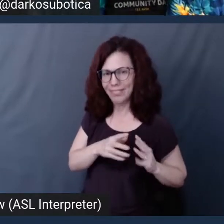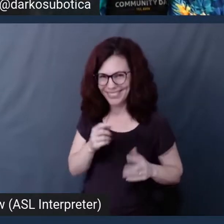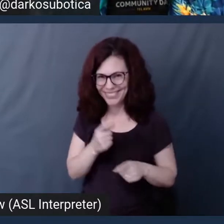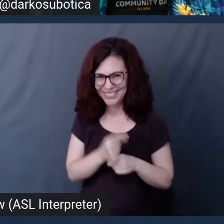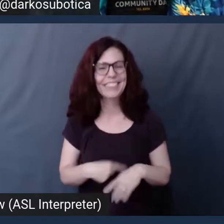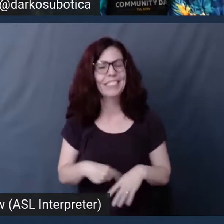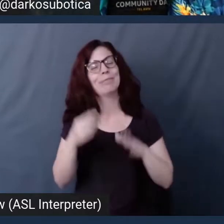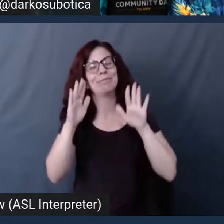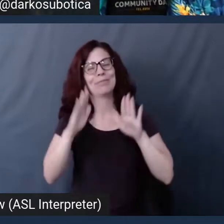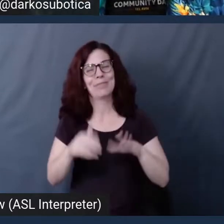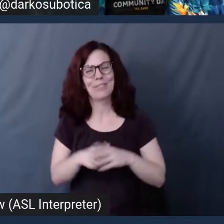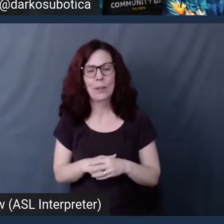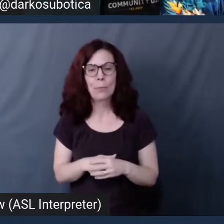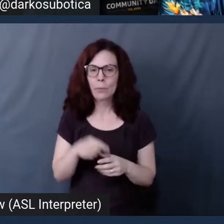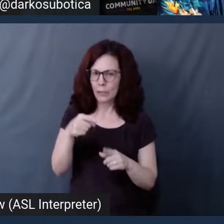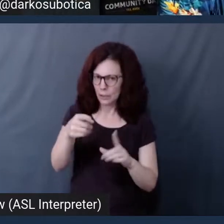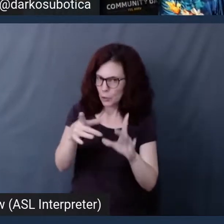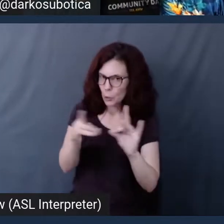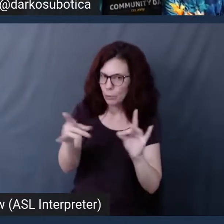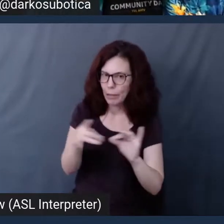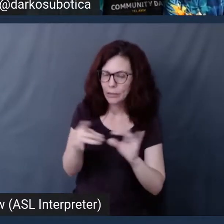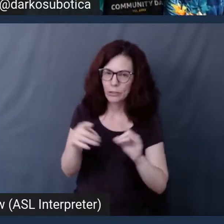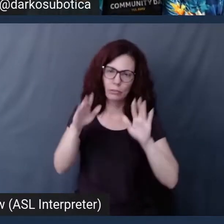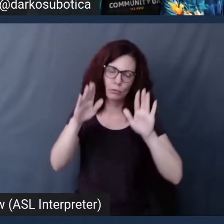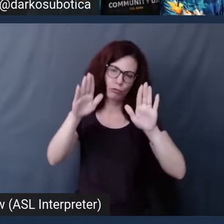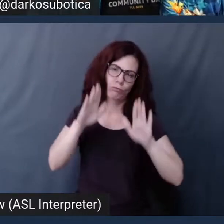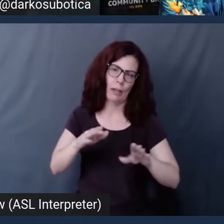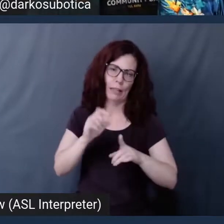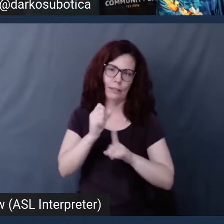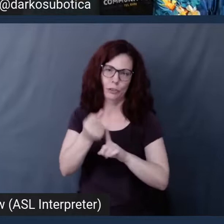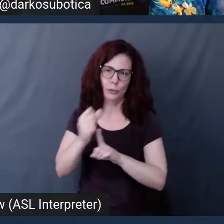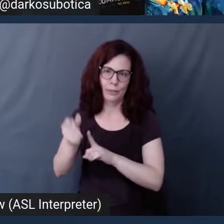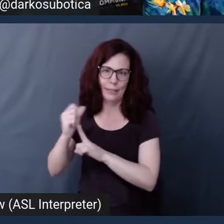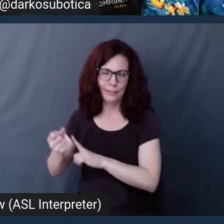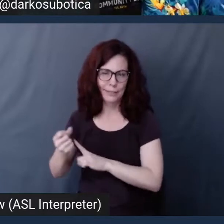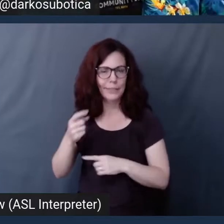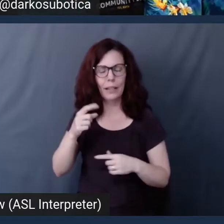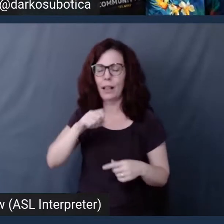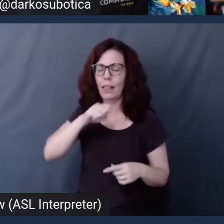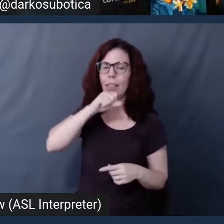So you mentioned all of these great use cases, and I know, I always like hearing about how customers get to be,